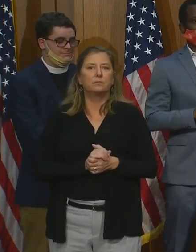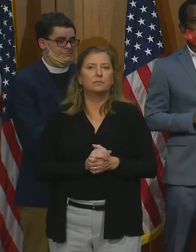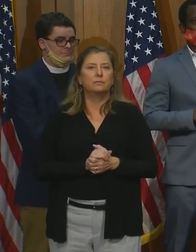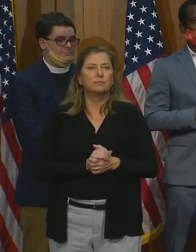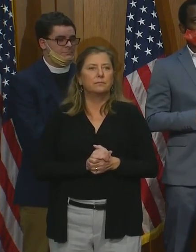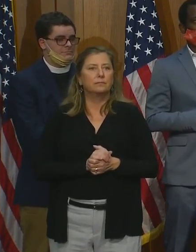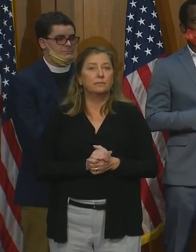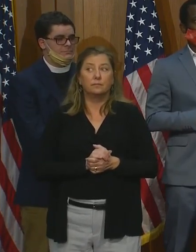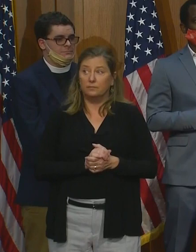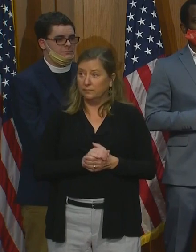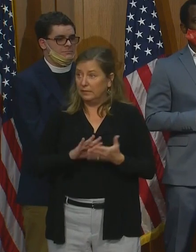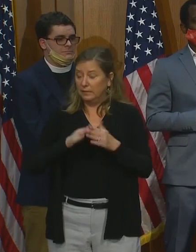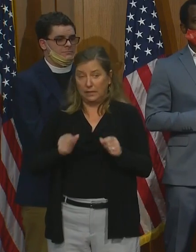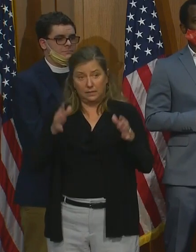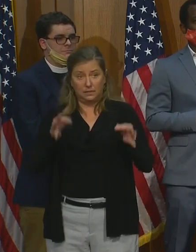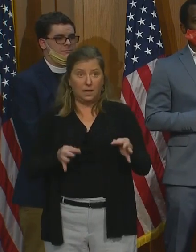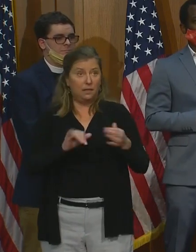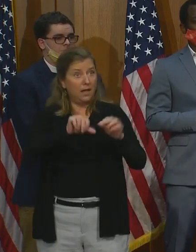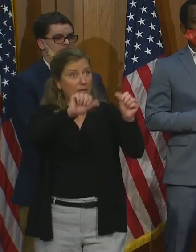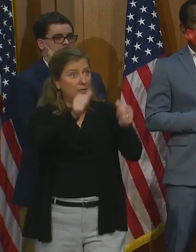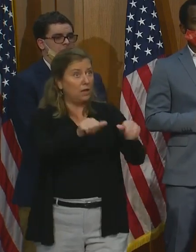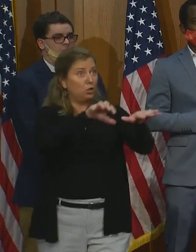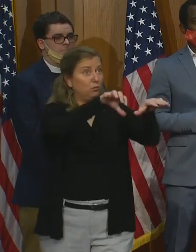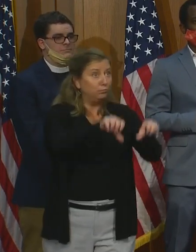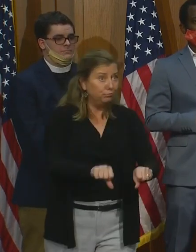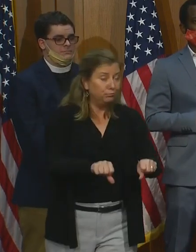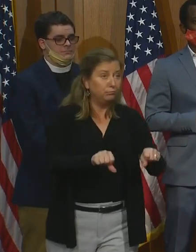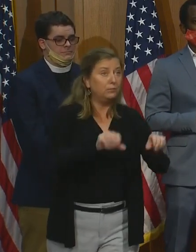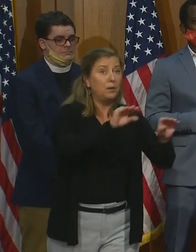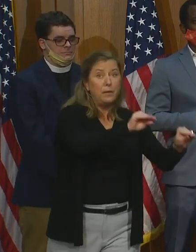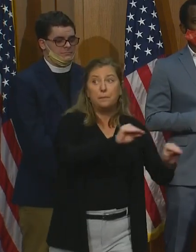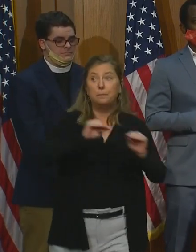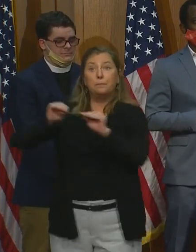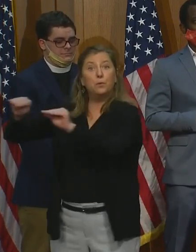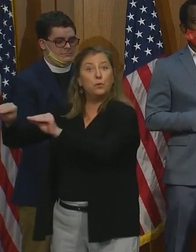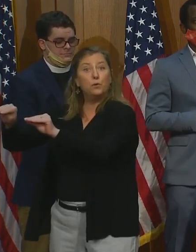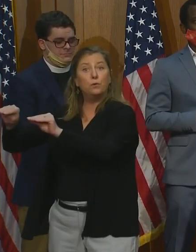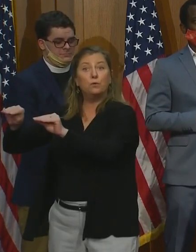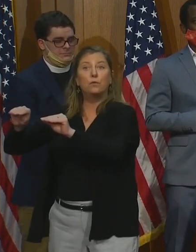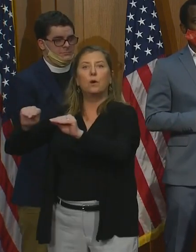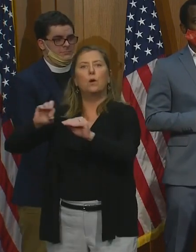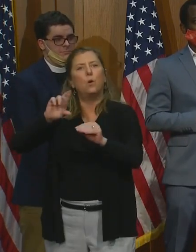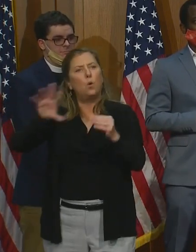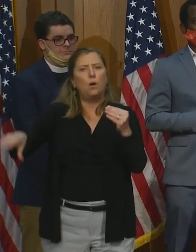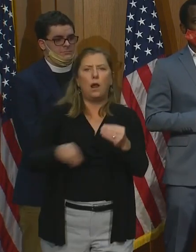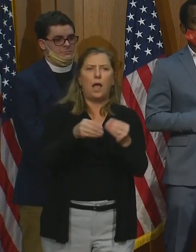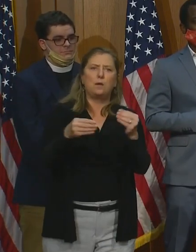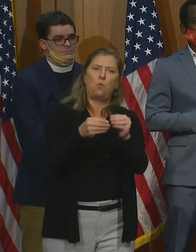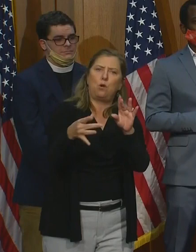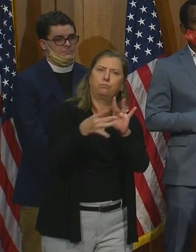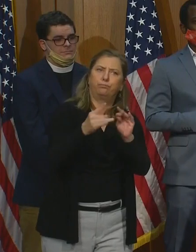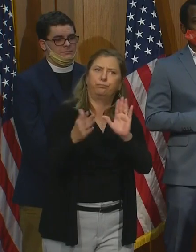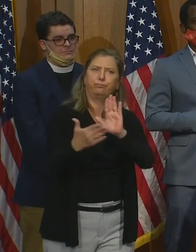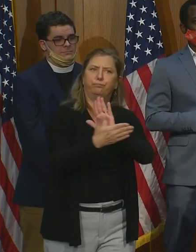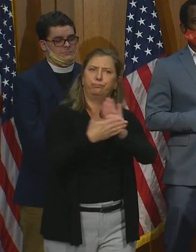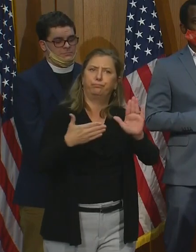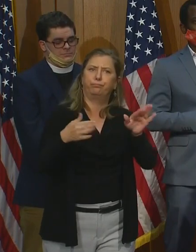CORRECT THEM. TAKE THEM DOWN